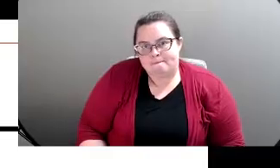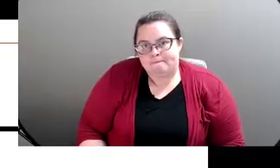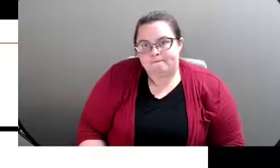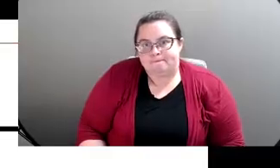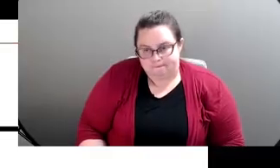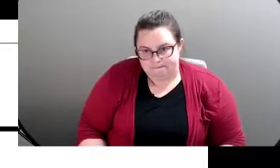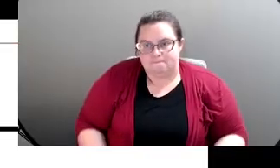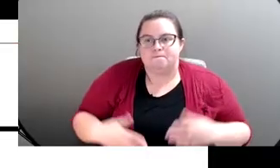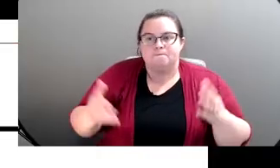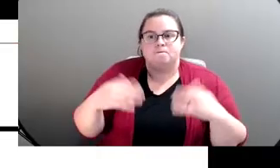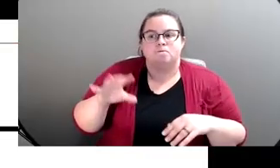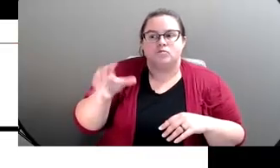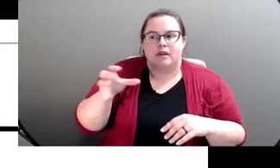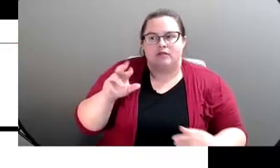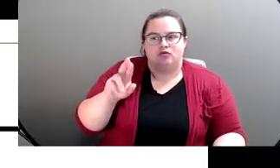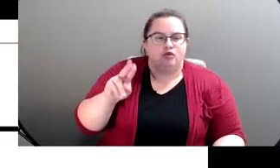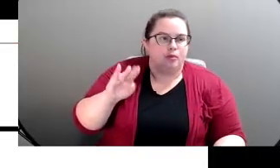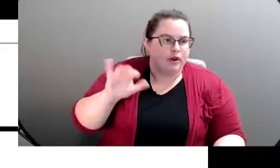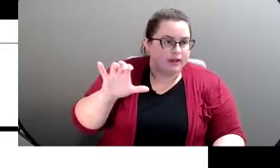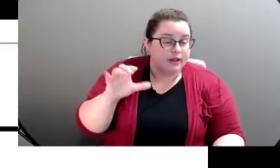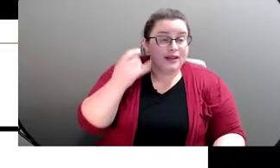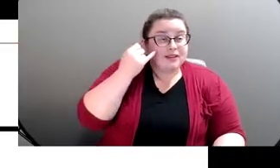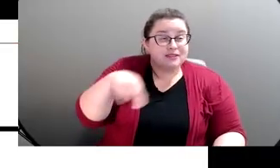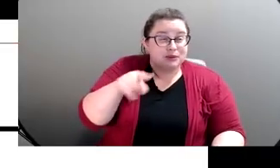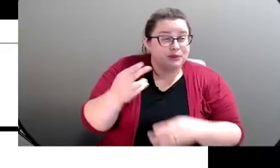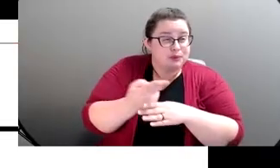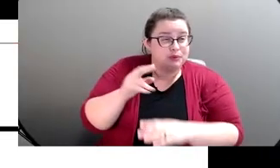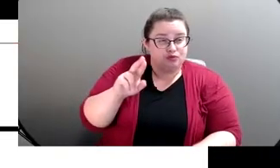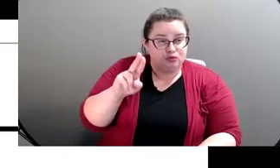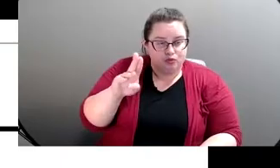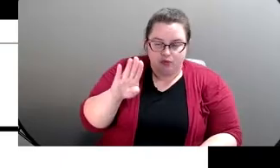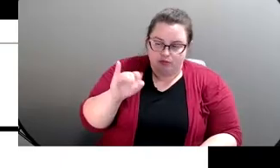Canvas rubrics. So if you utilize rubrics for your assignments or your discussions,